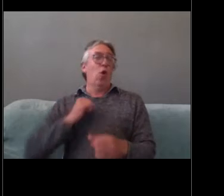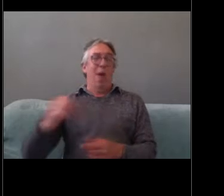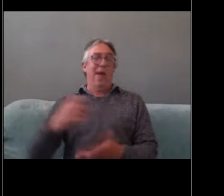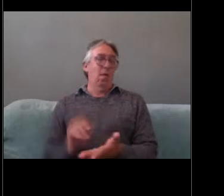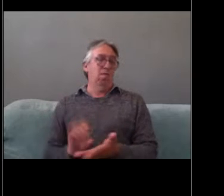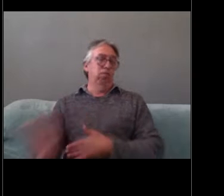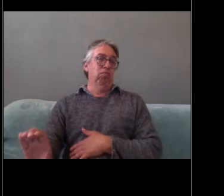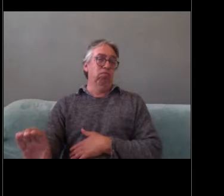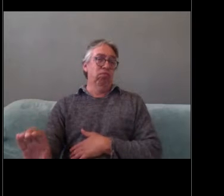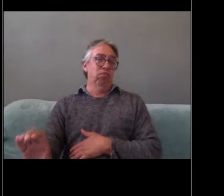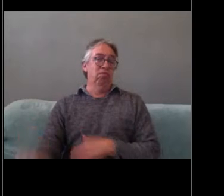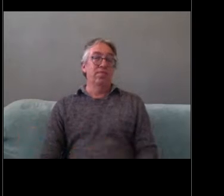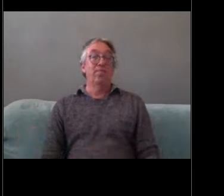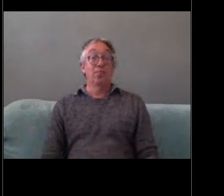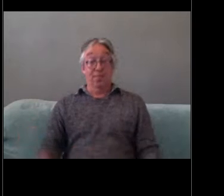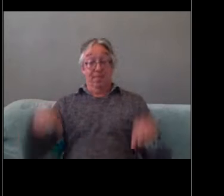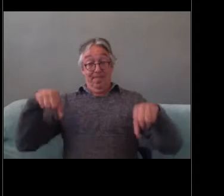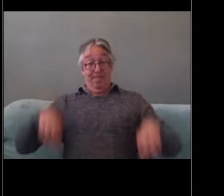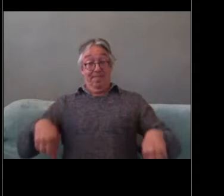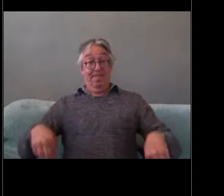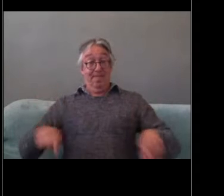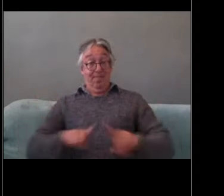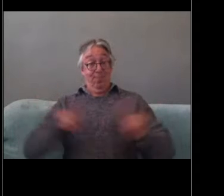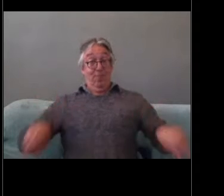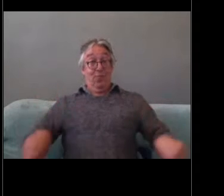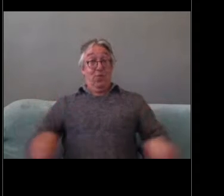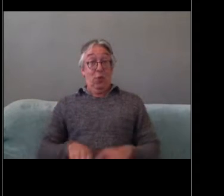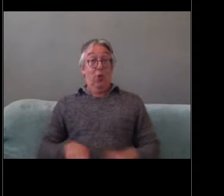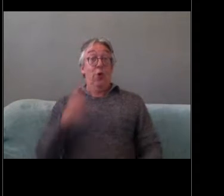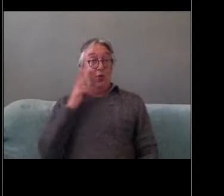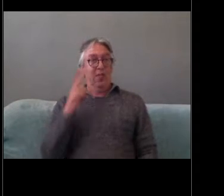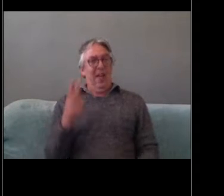You can see here actually some of the new measures.